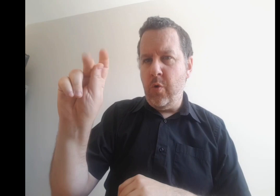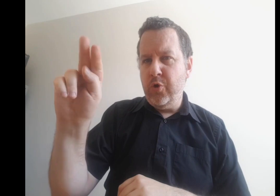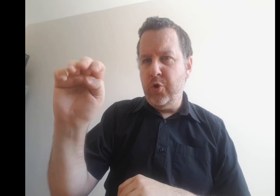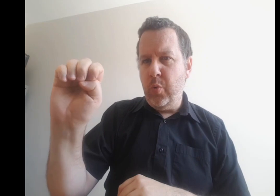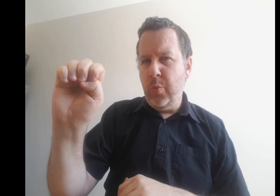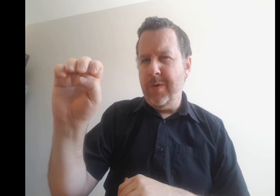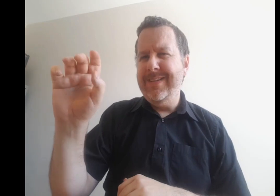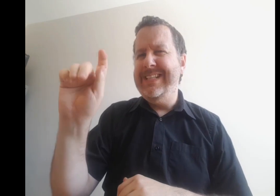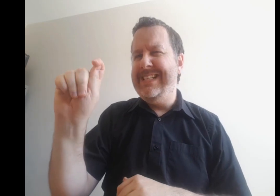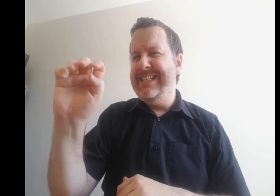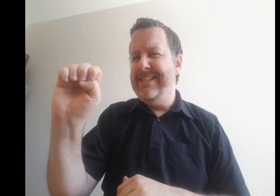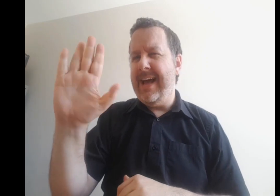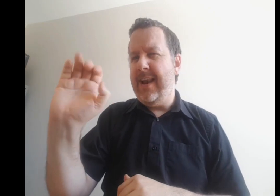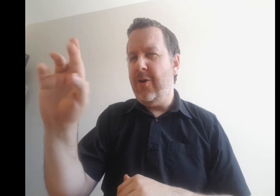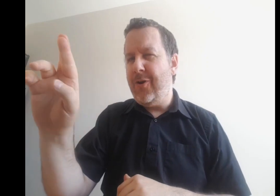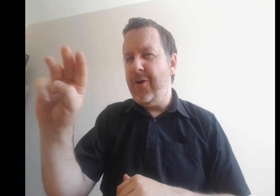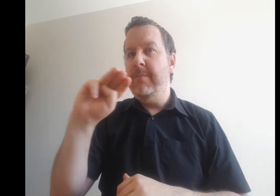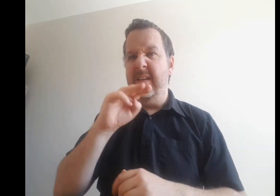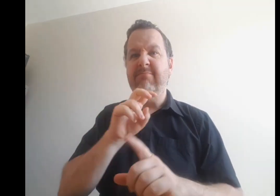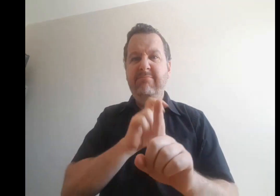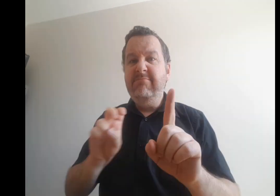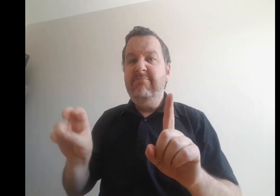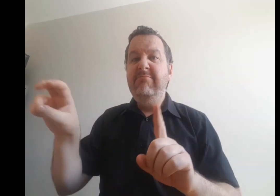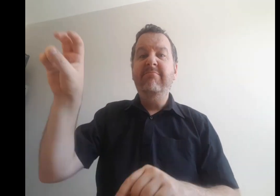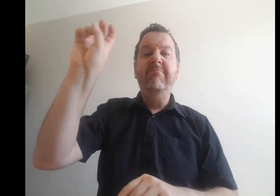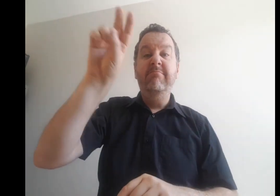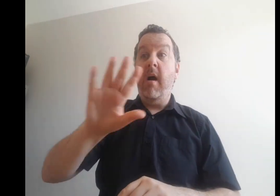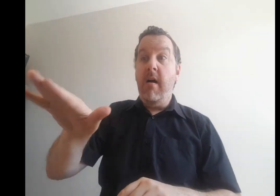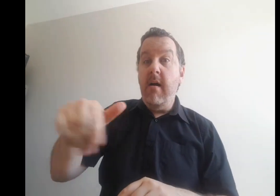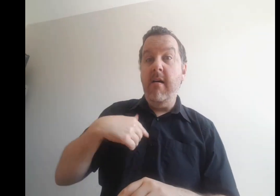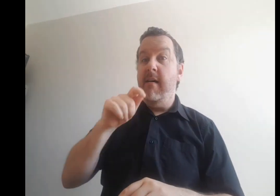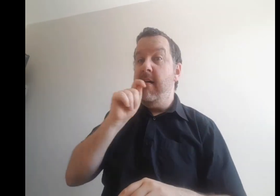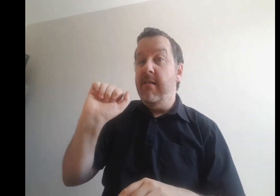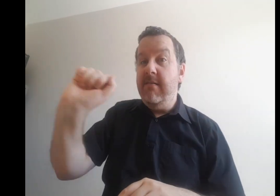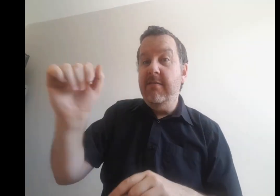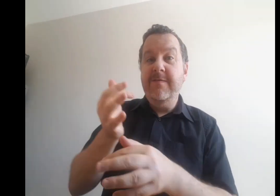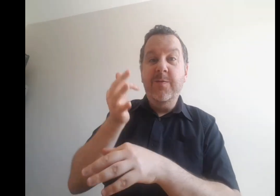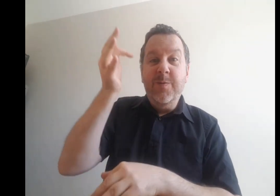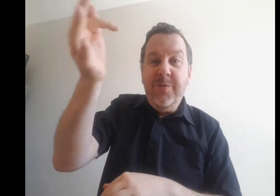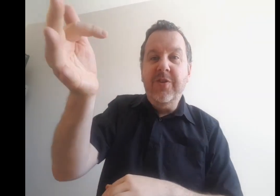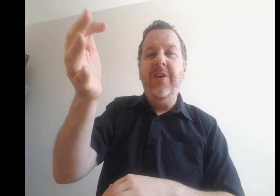They would have gone from town to town offering to read the fortunes of people;